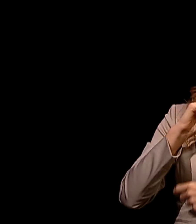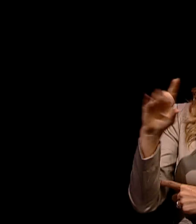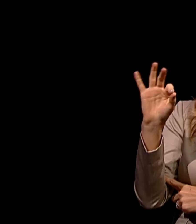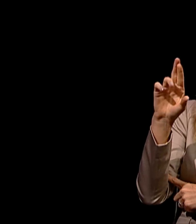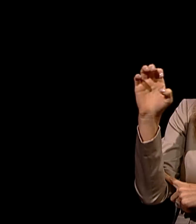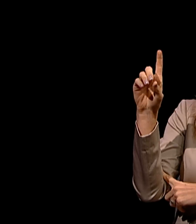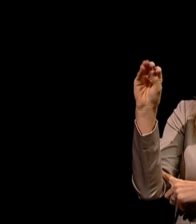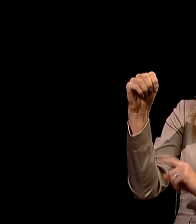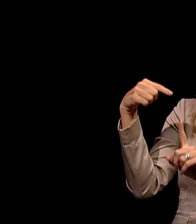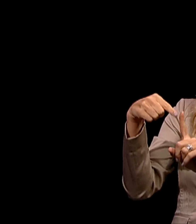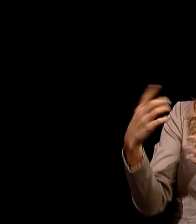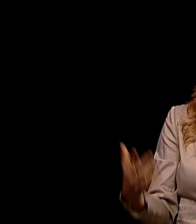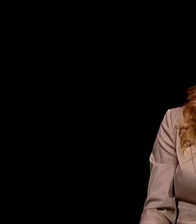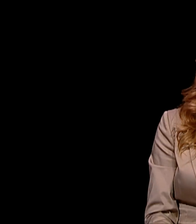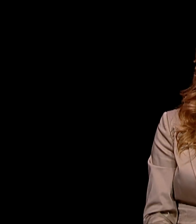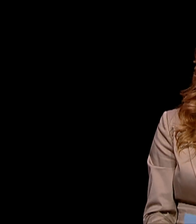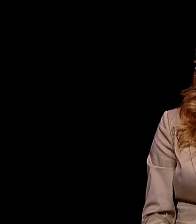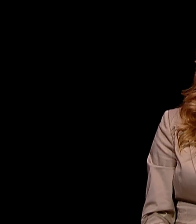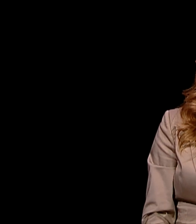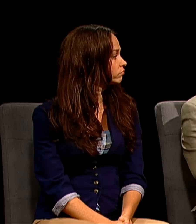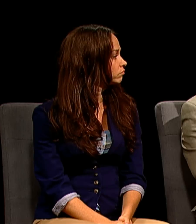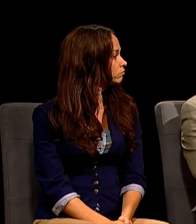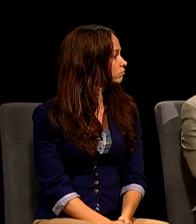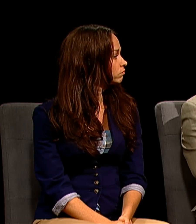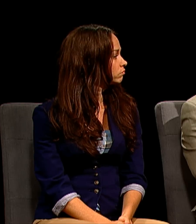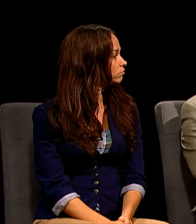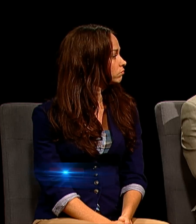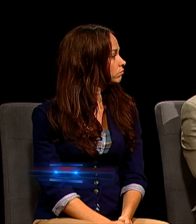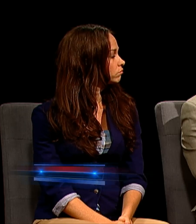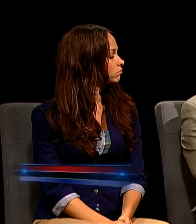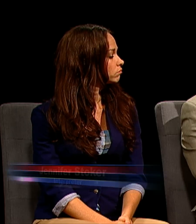So what exactly is freedom?